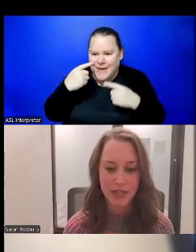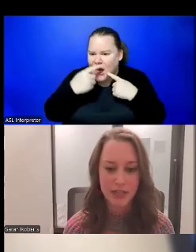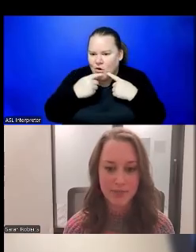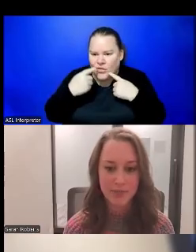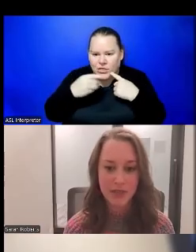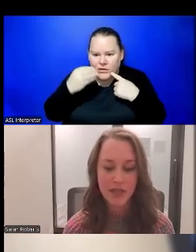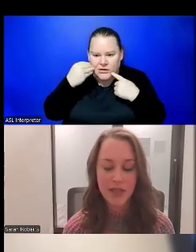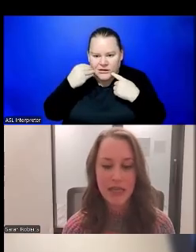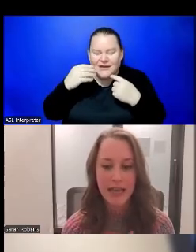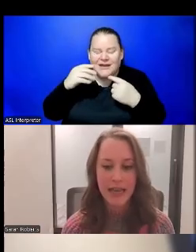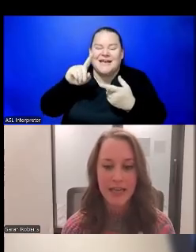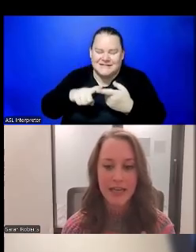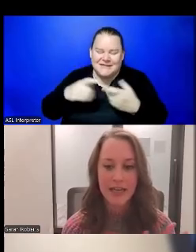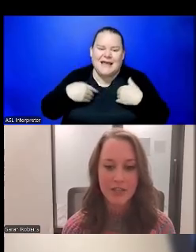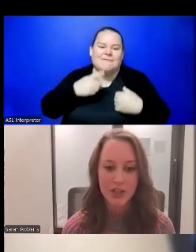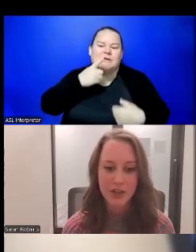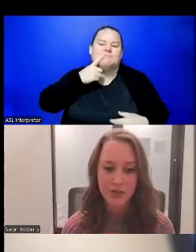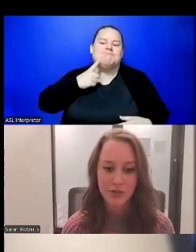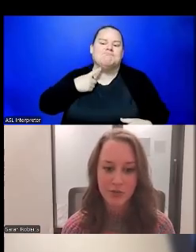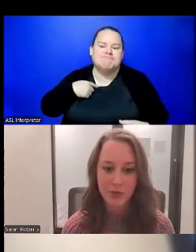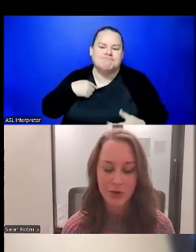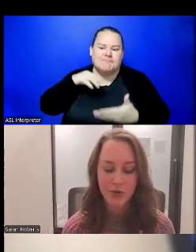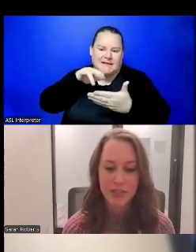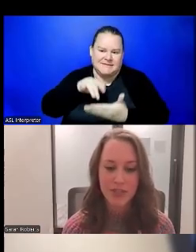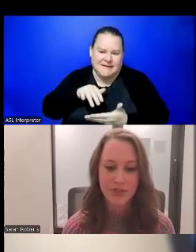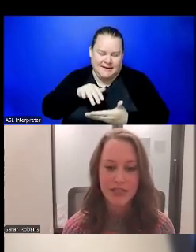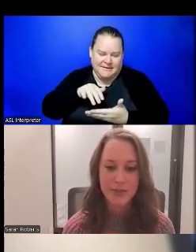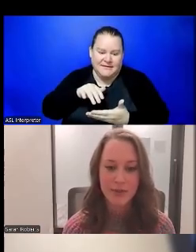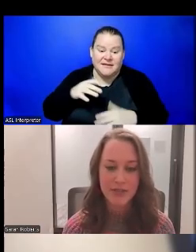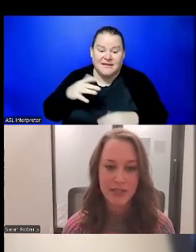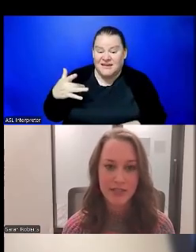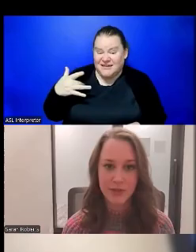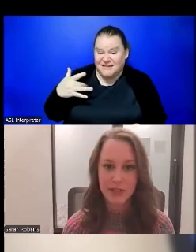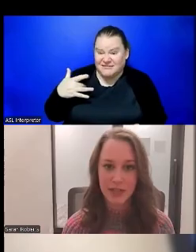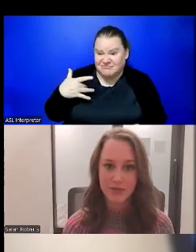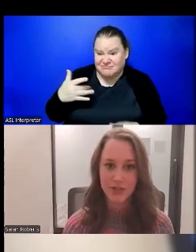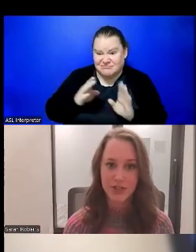study. And as a general rule, we do this about six weeks after